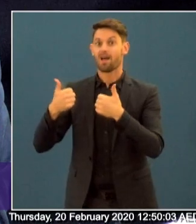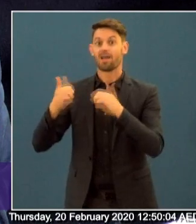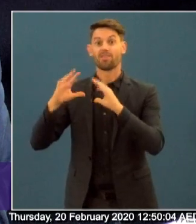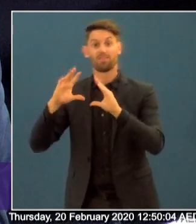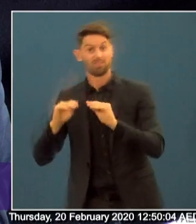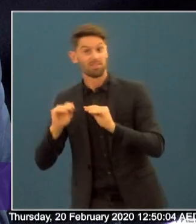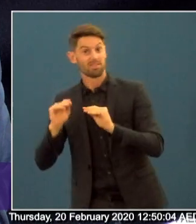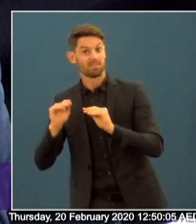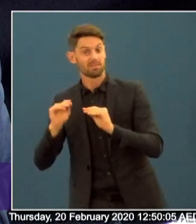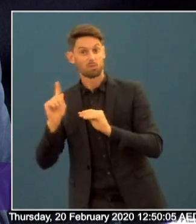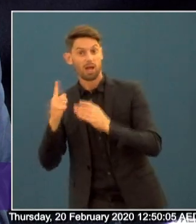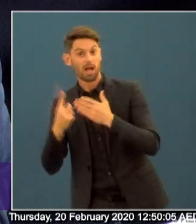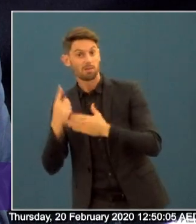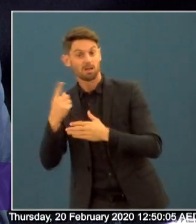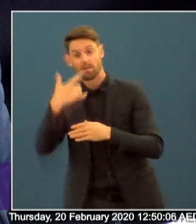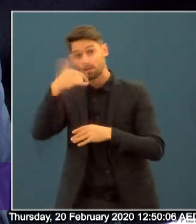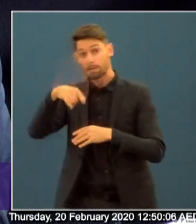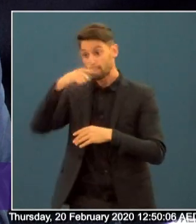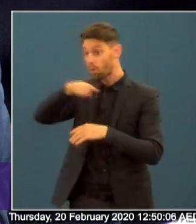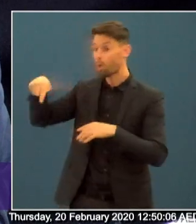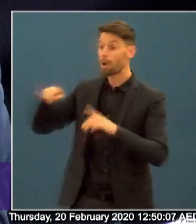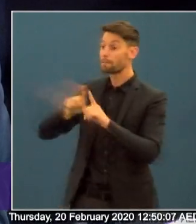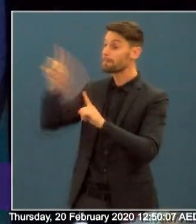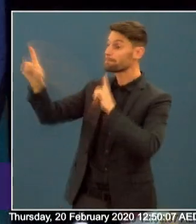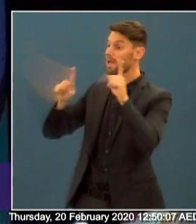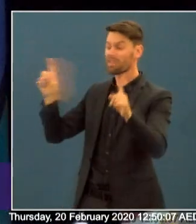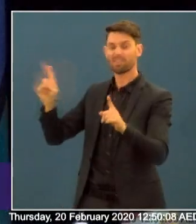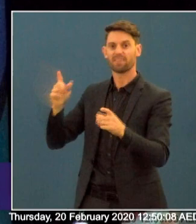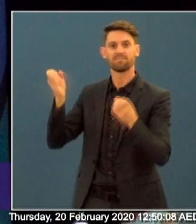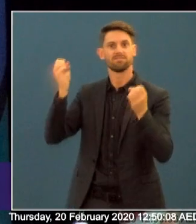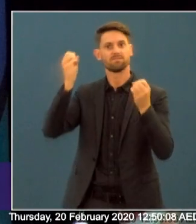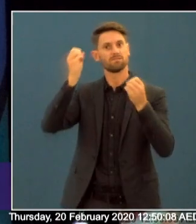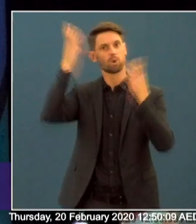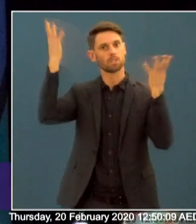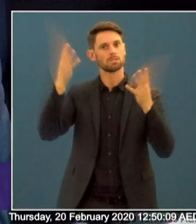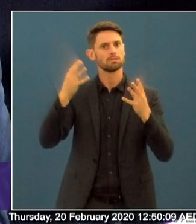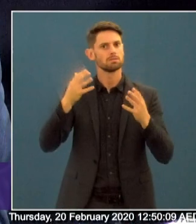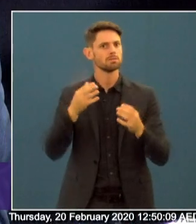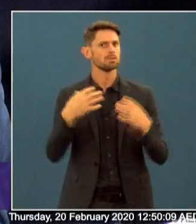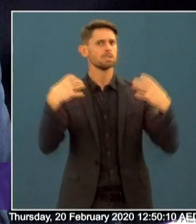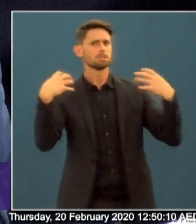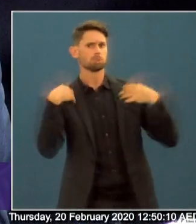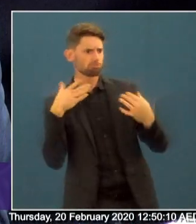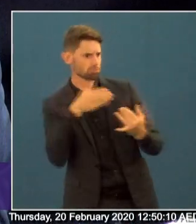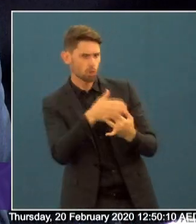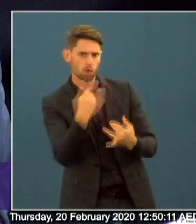what we find is that people go away and forget. So whose responsibility is it? Well, I feel I bear some of the burden